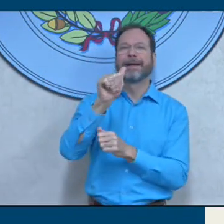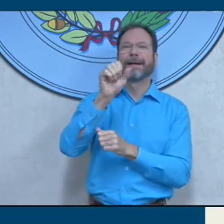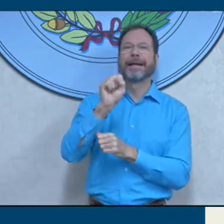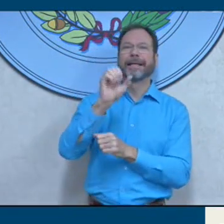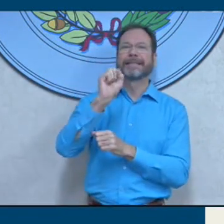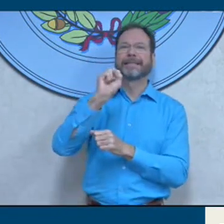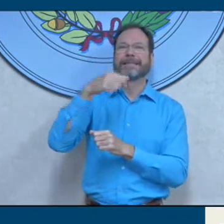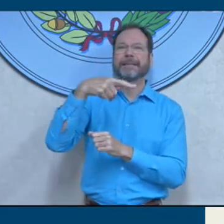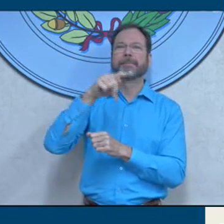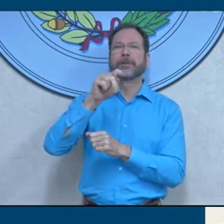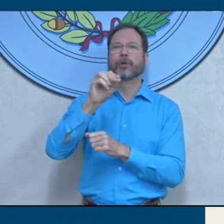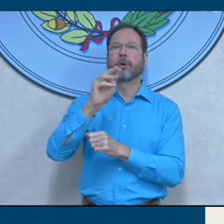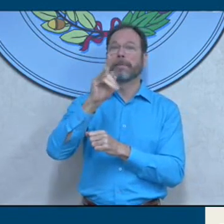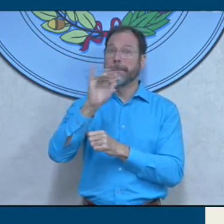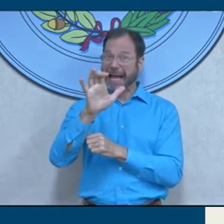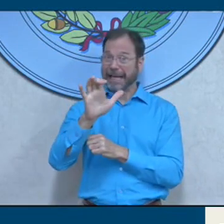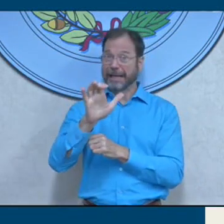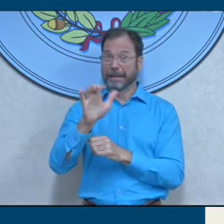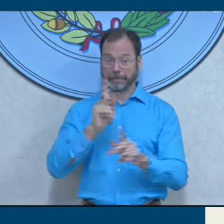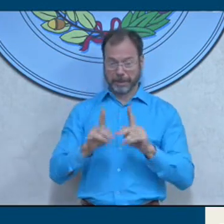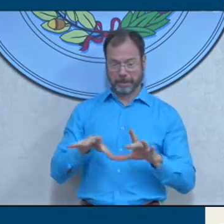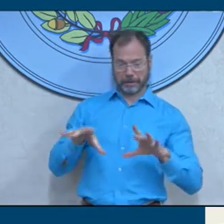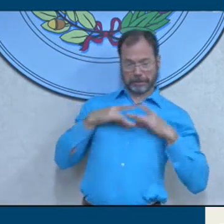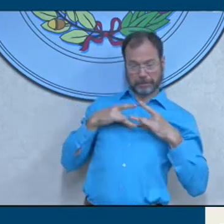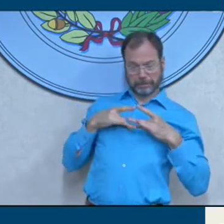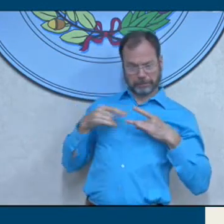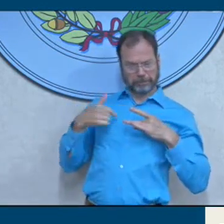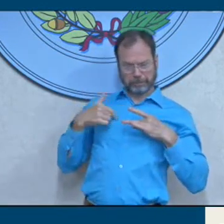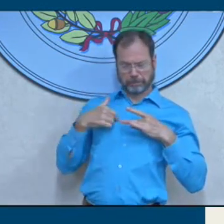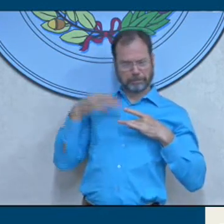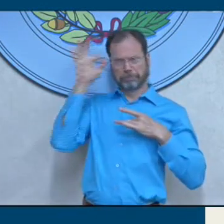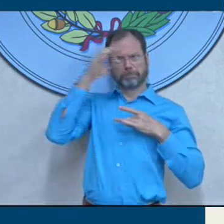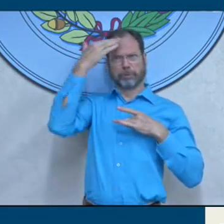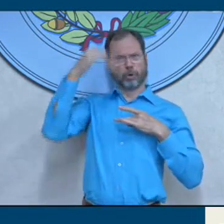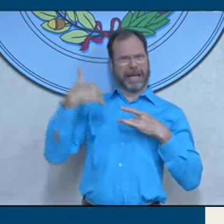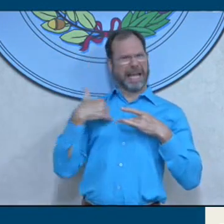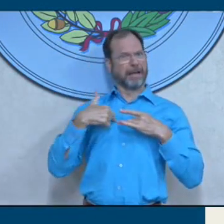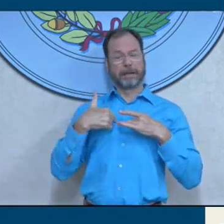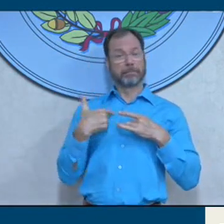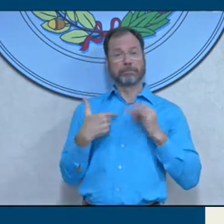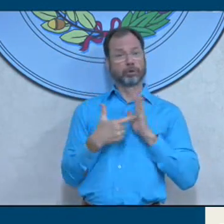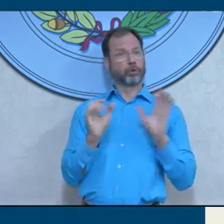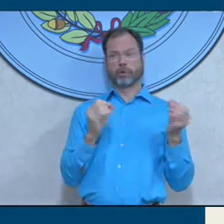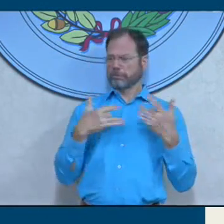COVID I'M NOT GOING TO GO OUT. REMEMBER THERE'S WAS CALLED